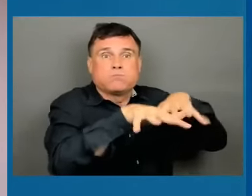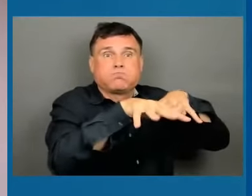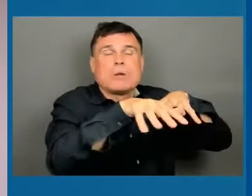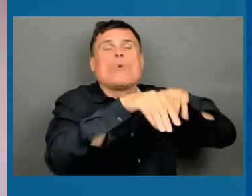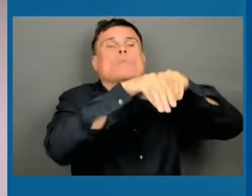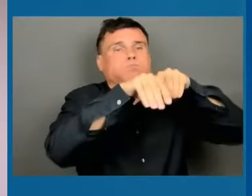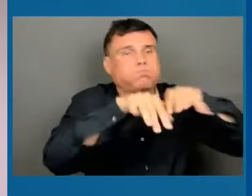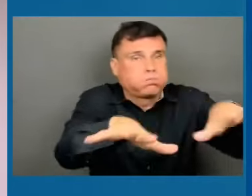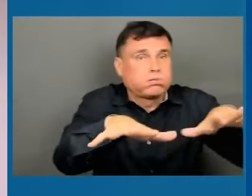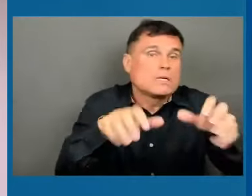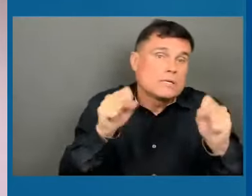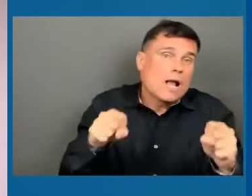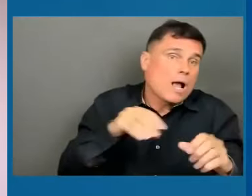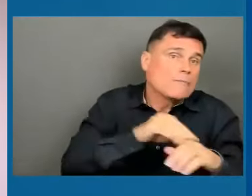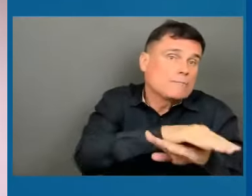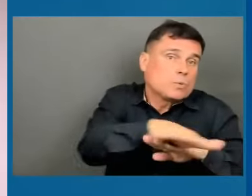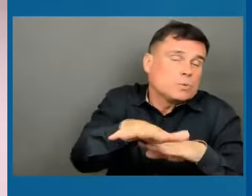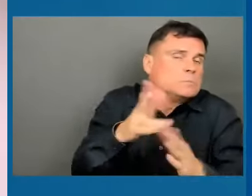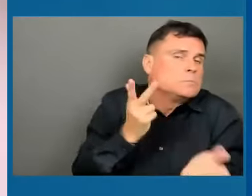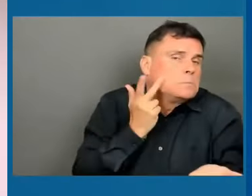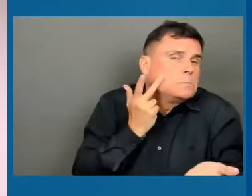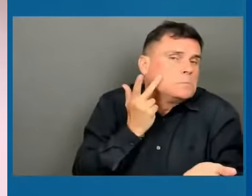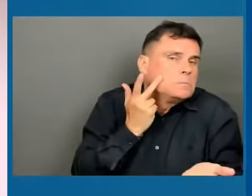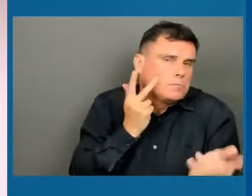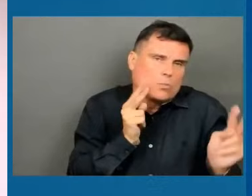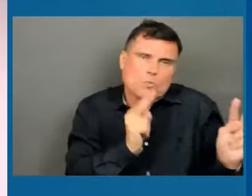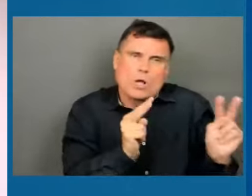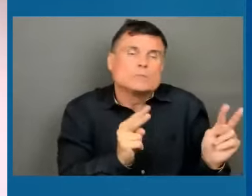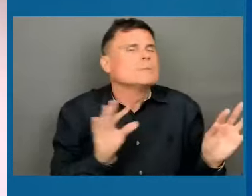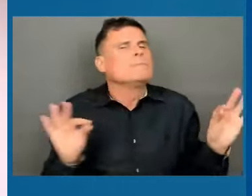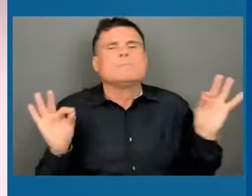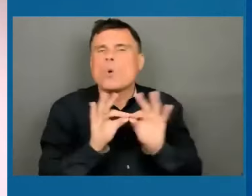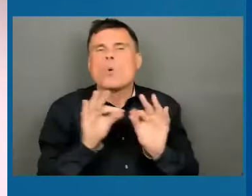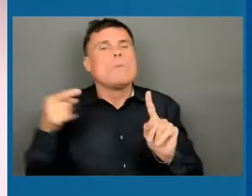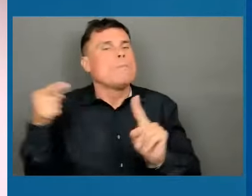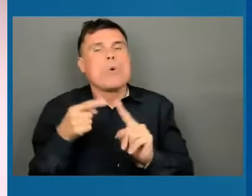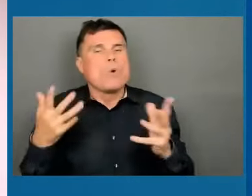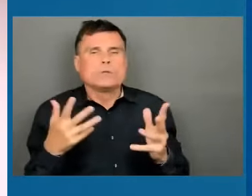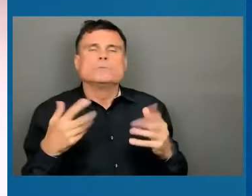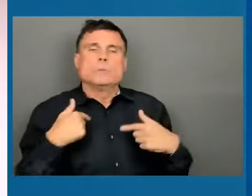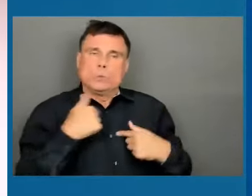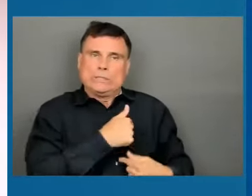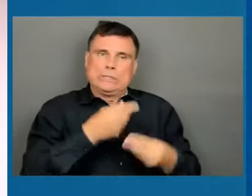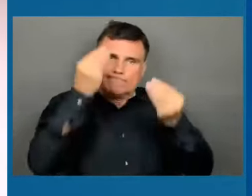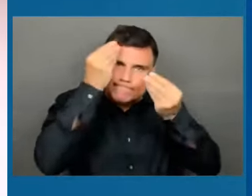Readiness is in the preparation phase of being aware that risks